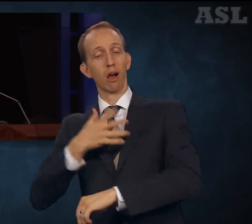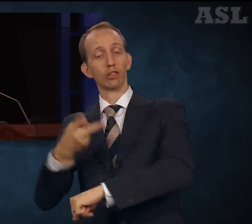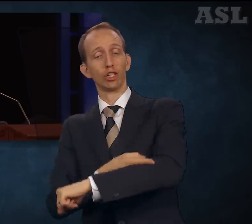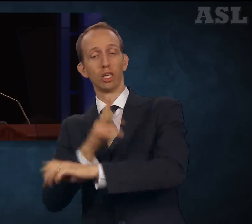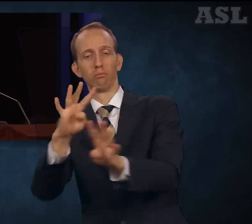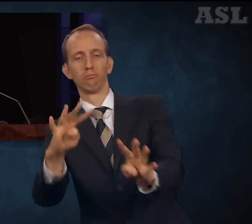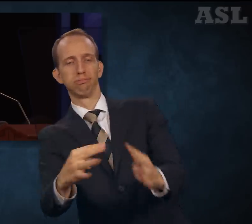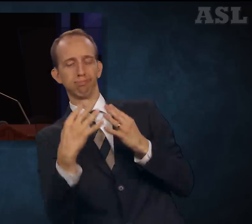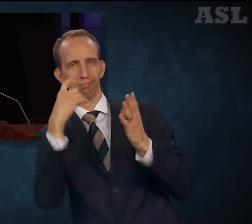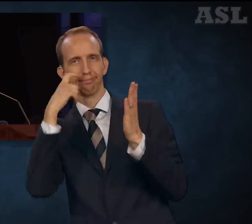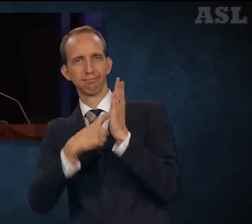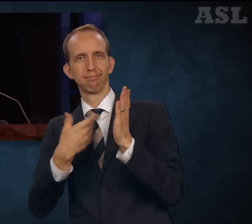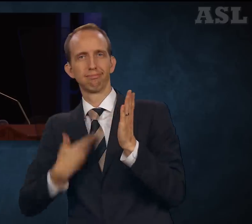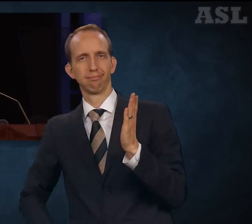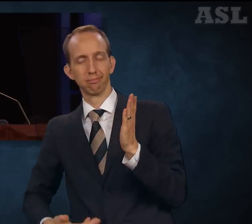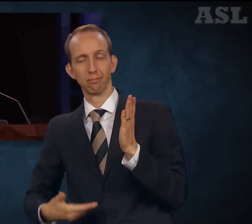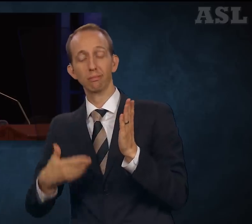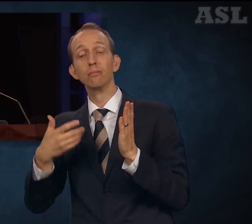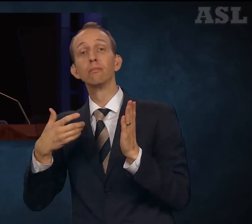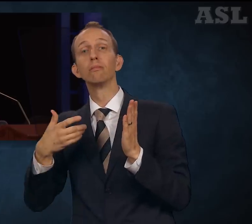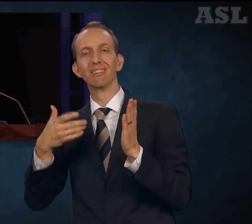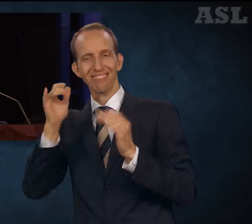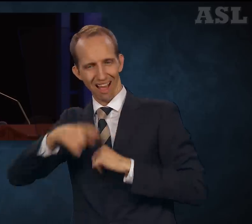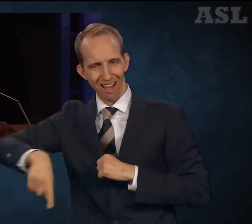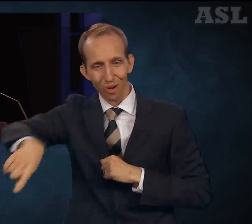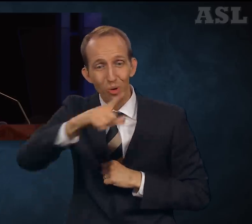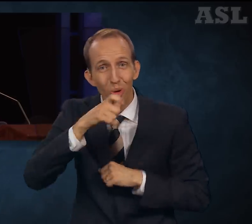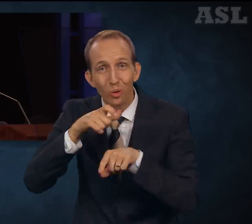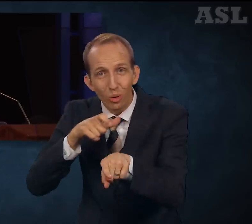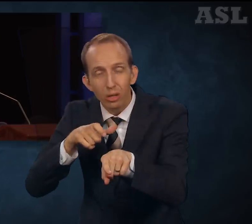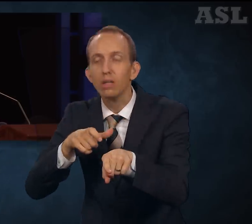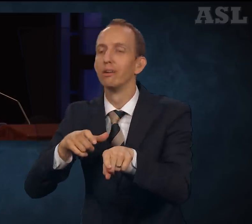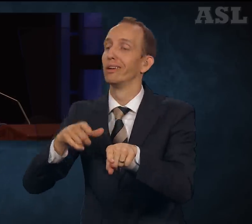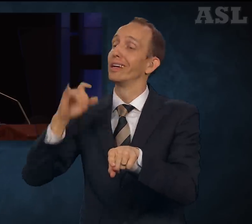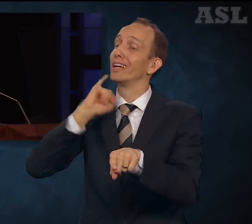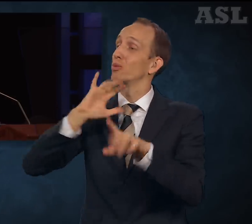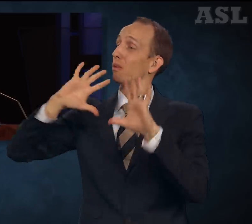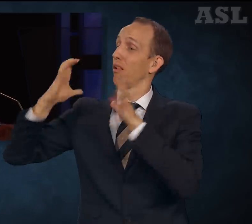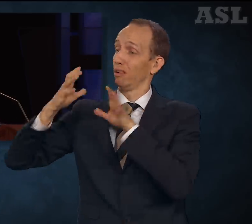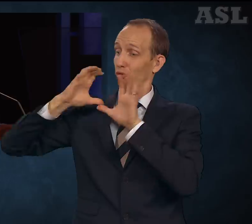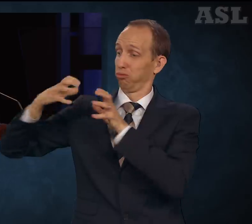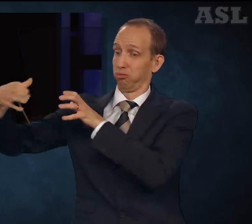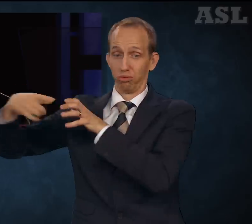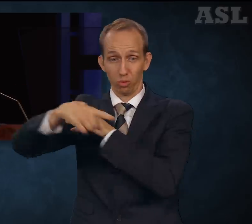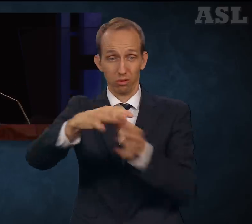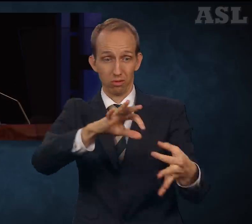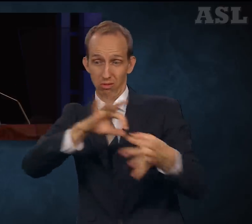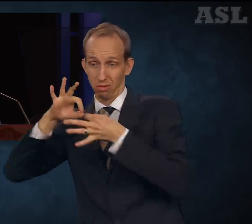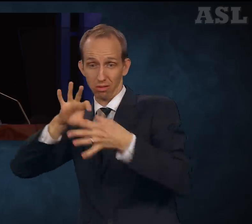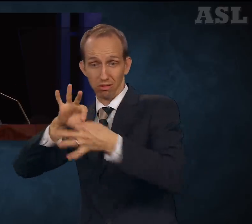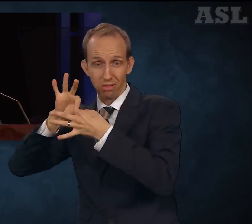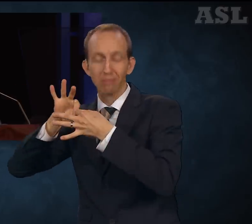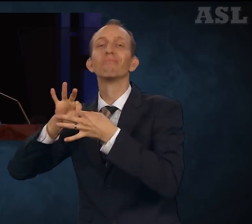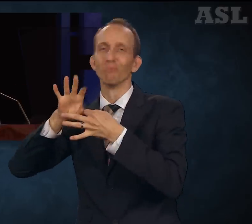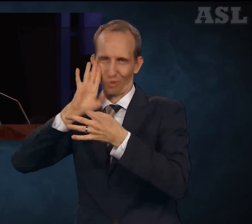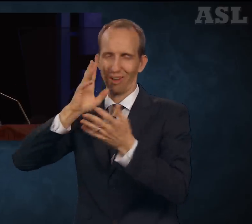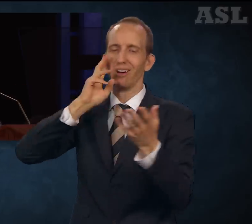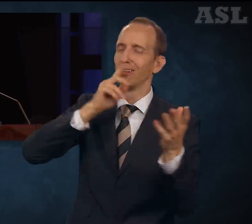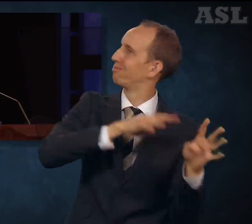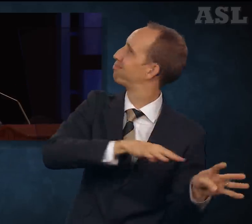MOST LIKELY BE TURNED TO THE